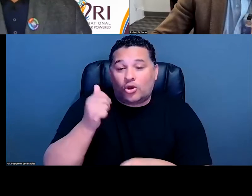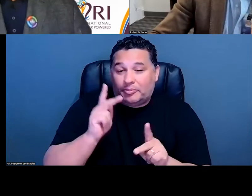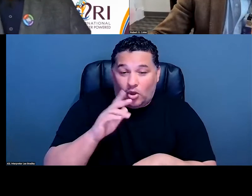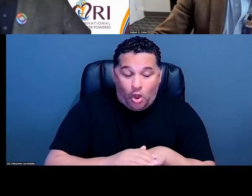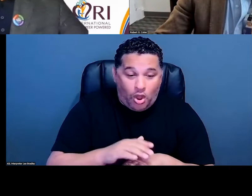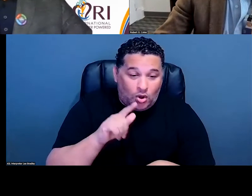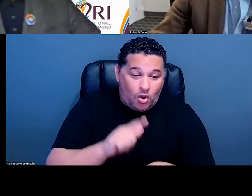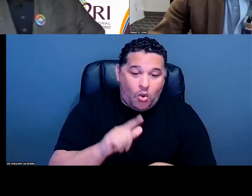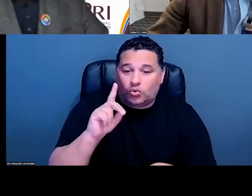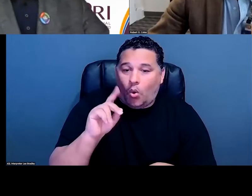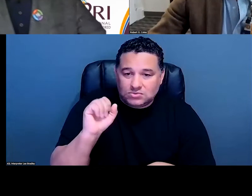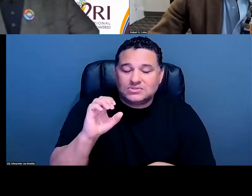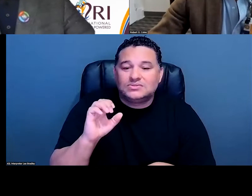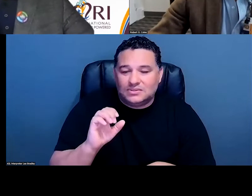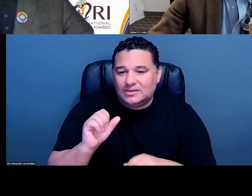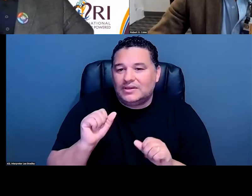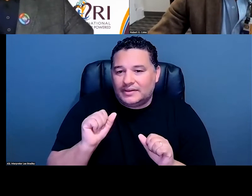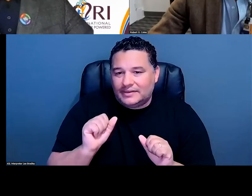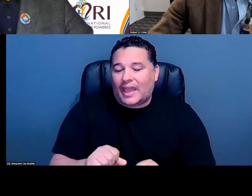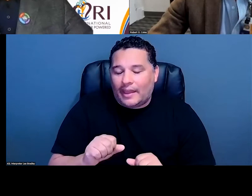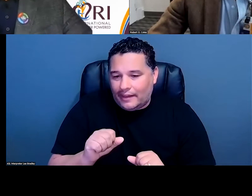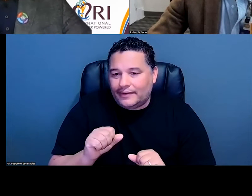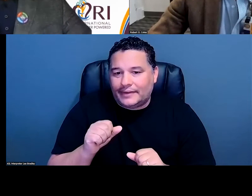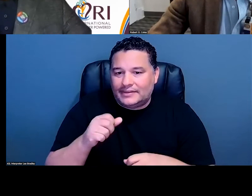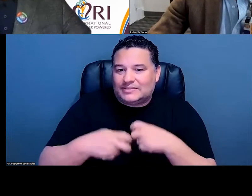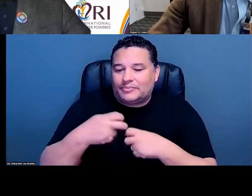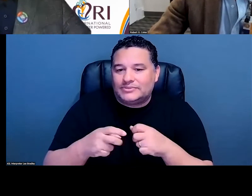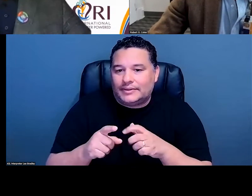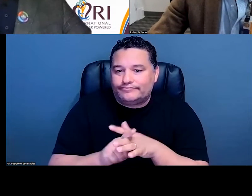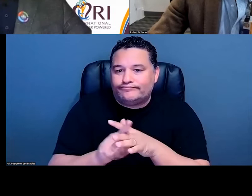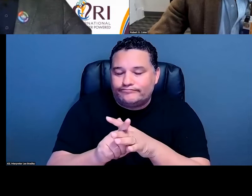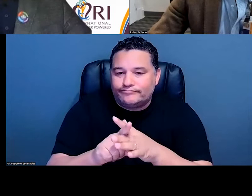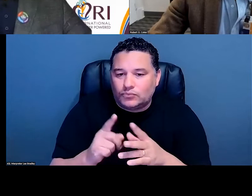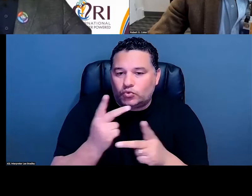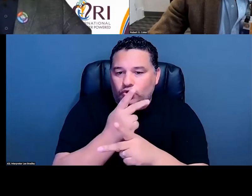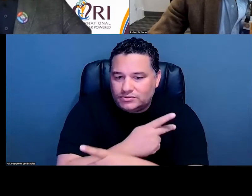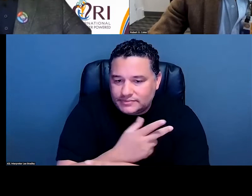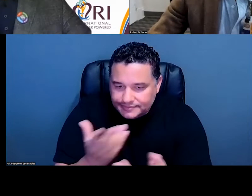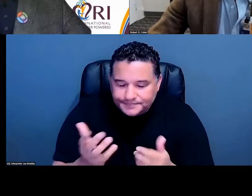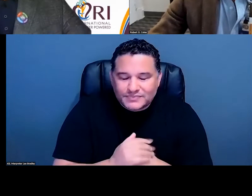, THIS IS SUBTHEIR PUTTING DOSE. THE LONGER PEOPLE ON THE SHORT, LOW DOSE, THE GREATER LIKEL IHOOD IS OF